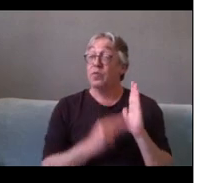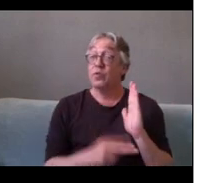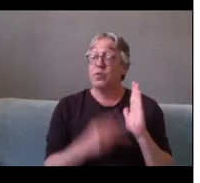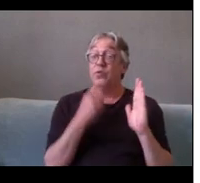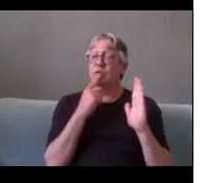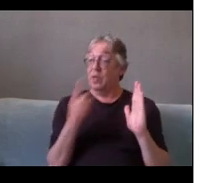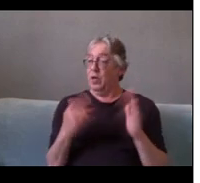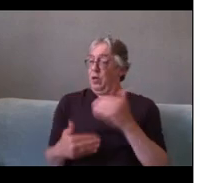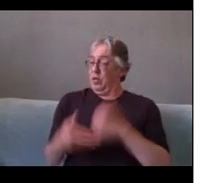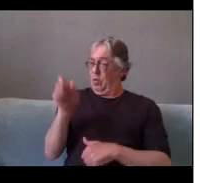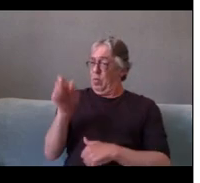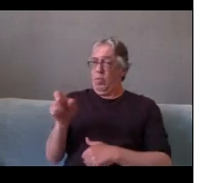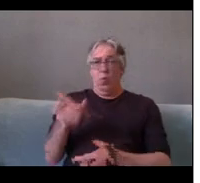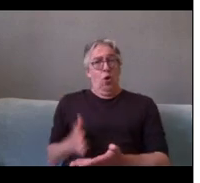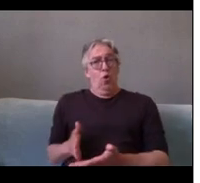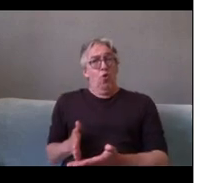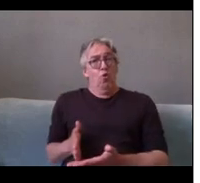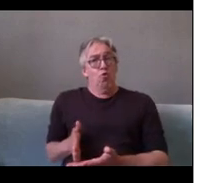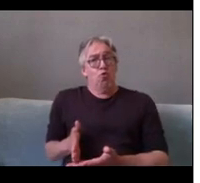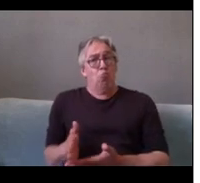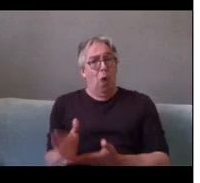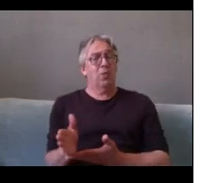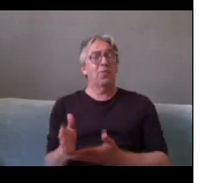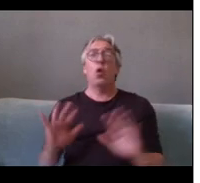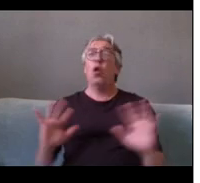to have adequate standard of living and social protection.